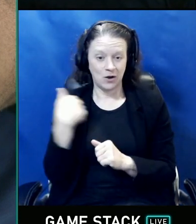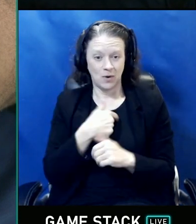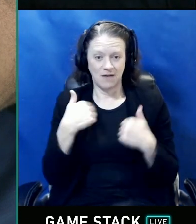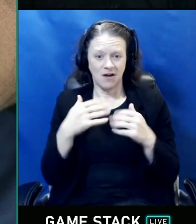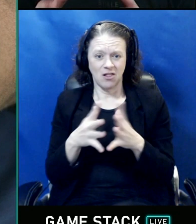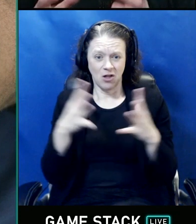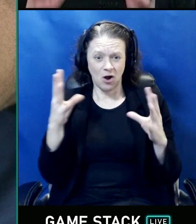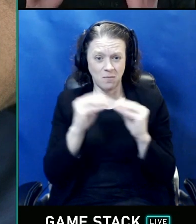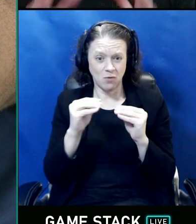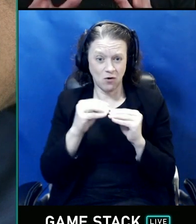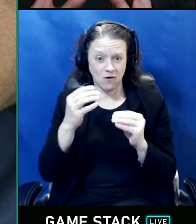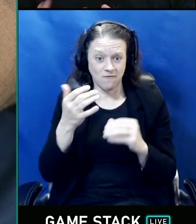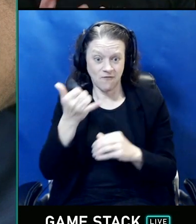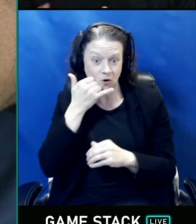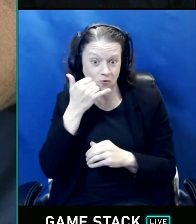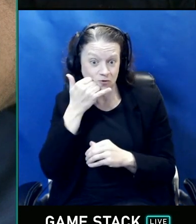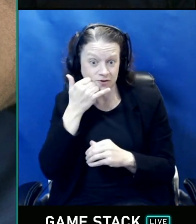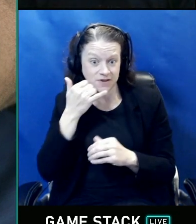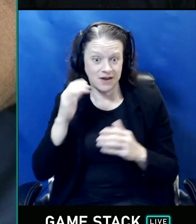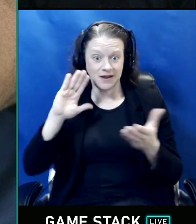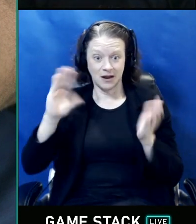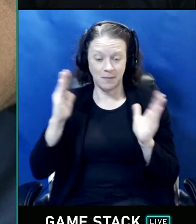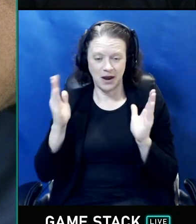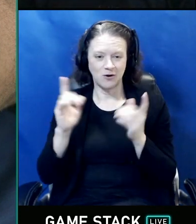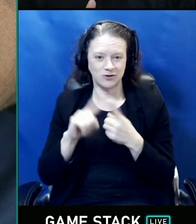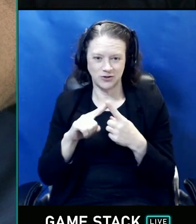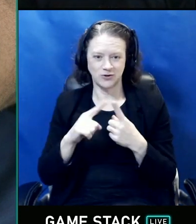Doing a native mobile port of a console game is